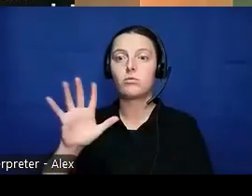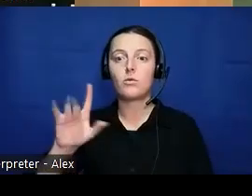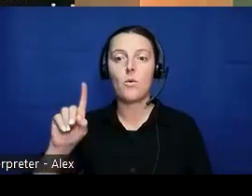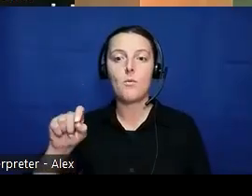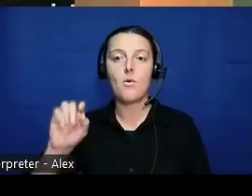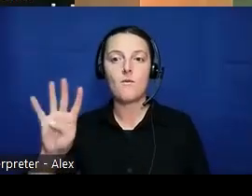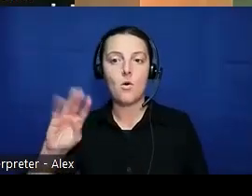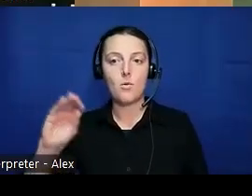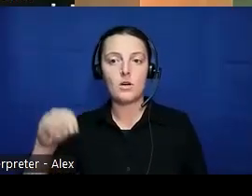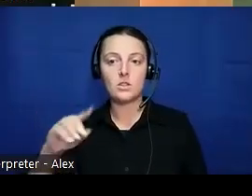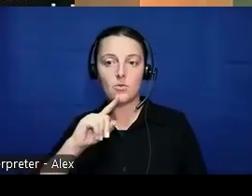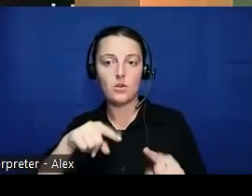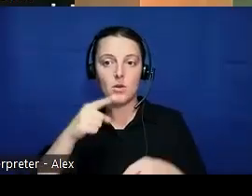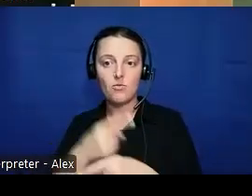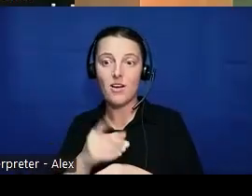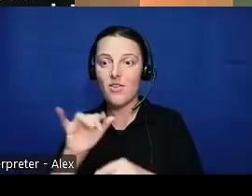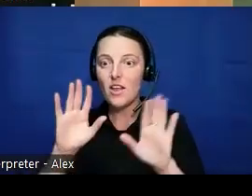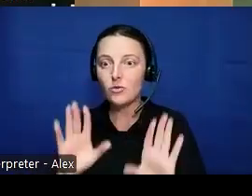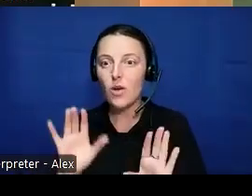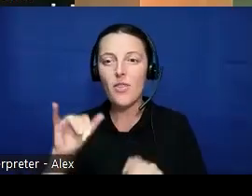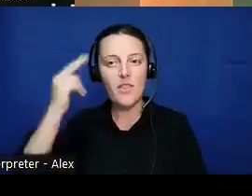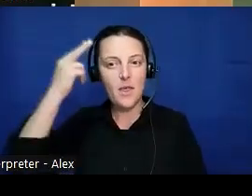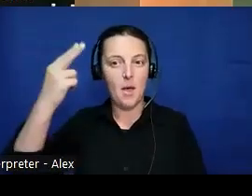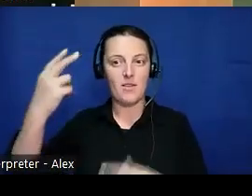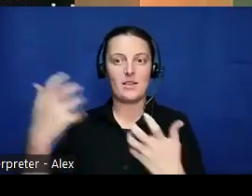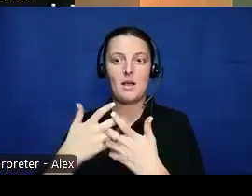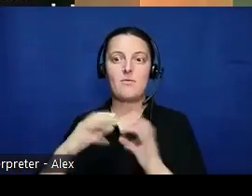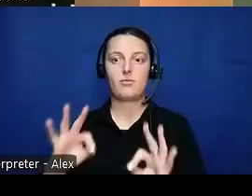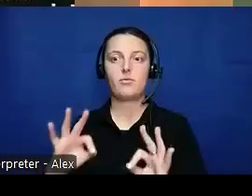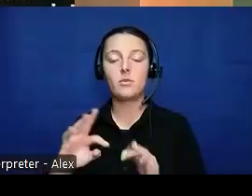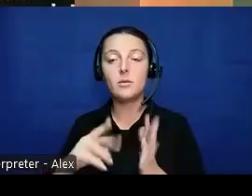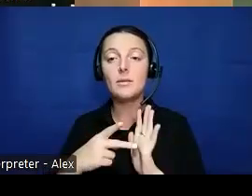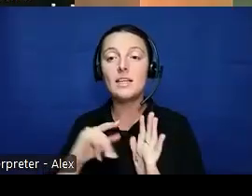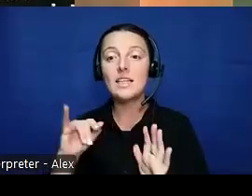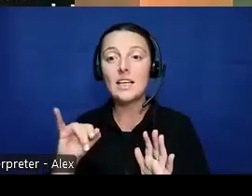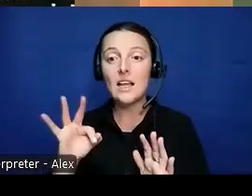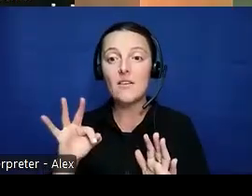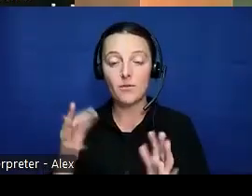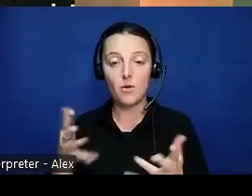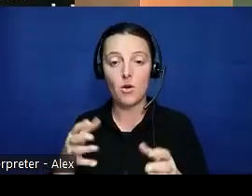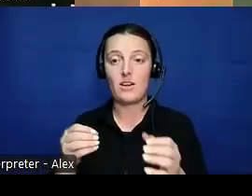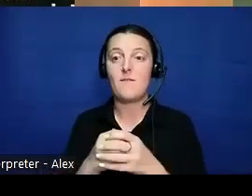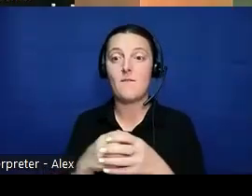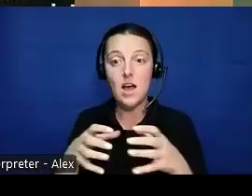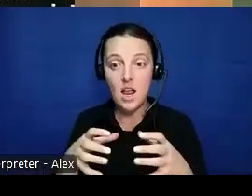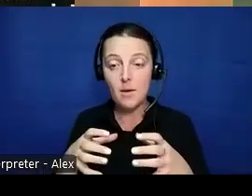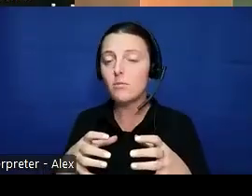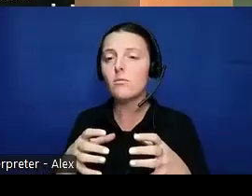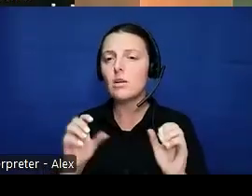is that in the inflamed state, can we do something more to help patients treat their depression?